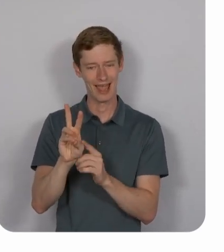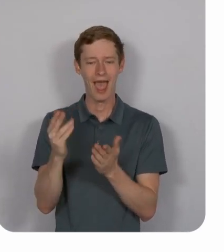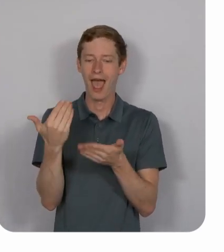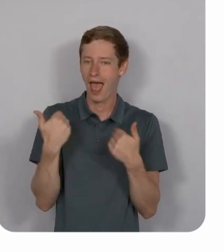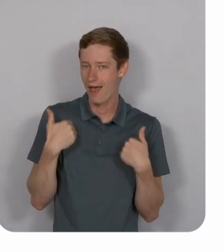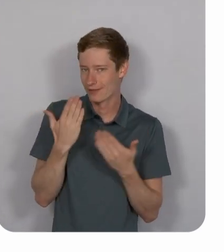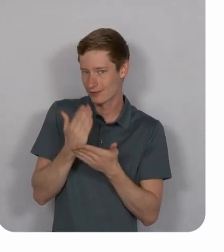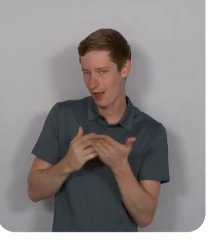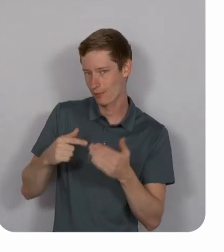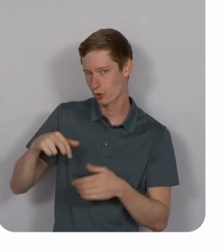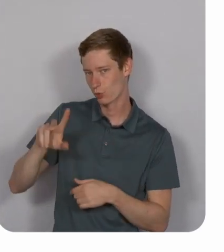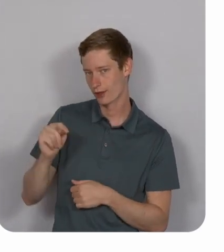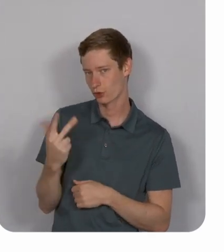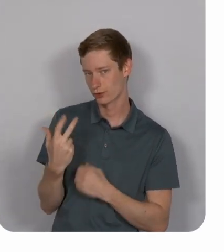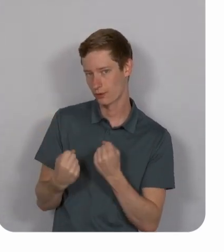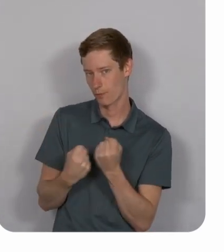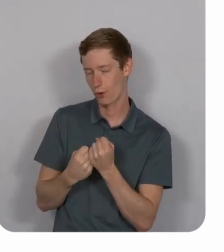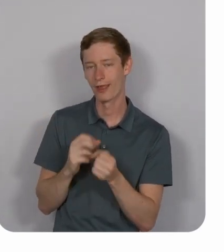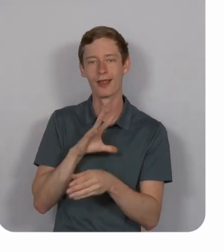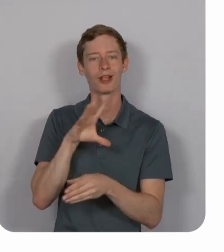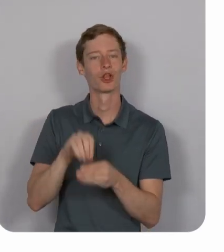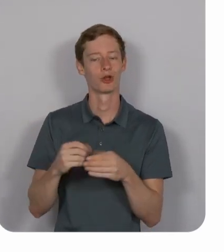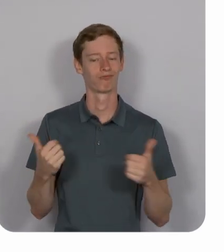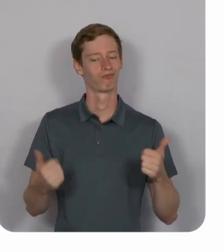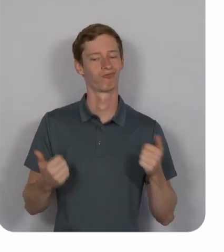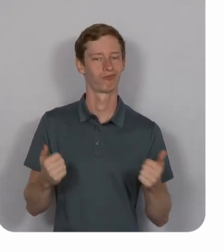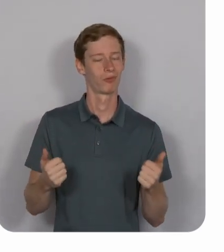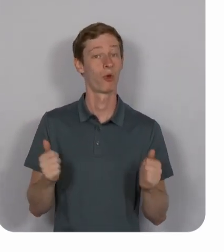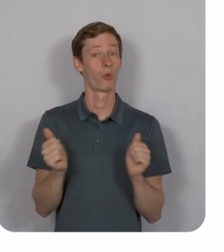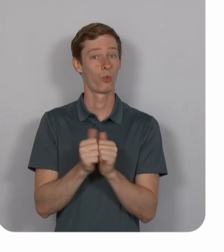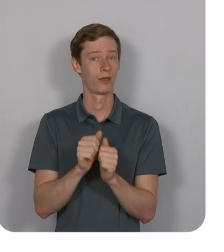including Touch Plus controller models in Unity and is a great place to start.